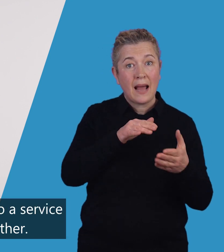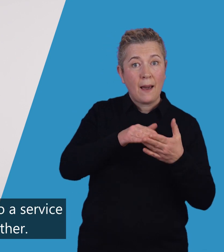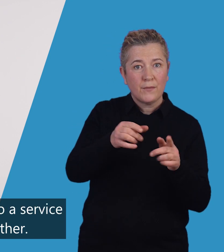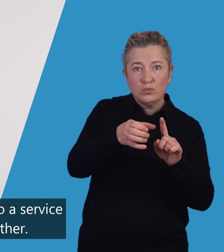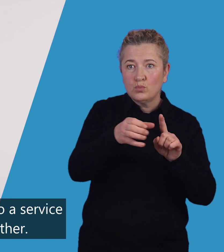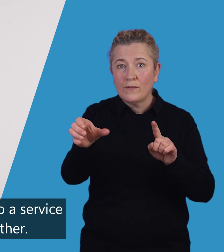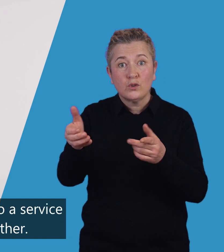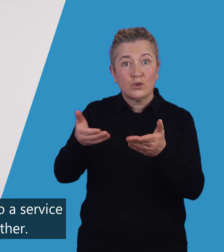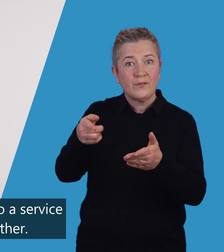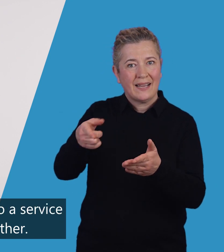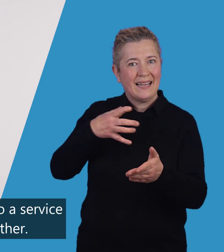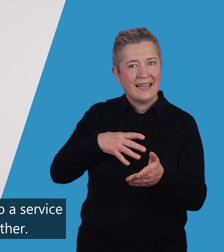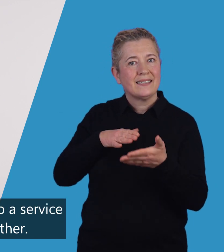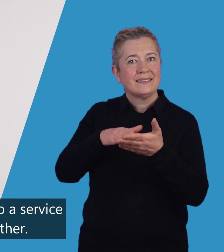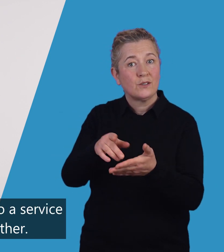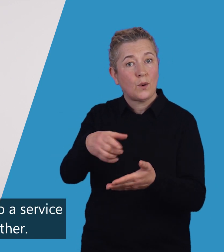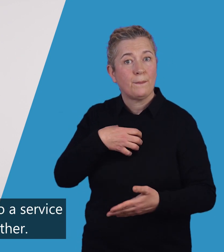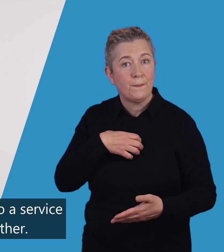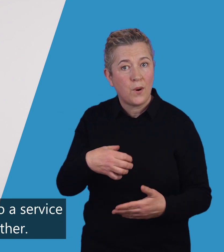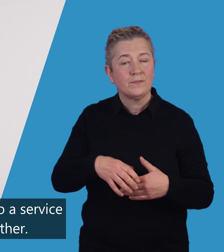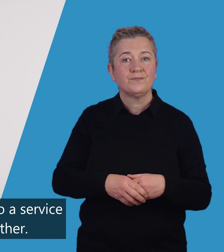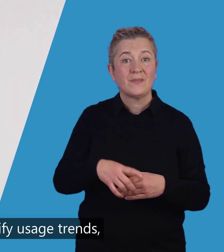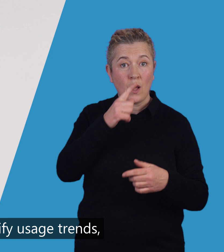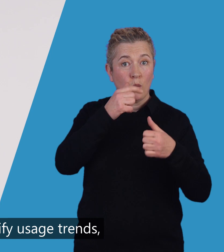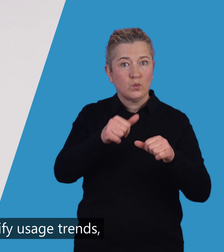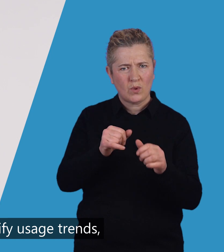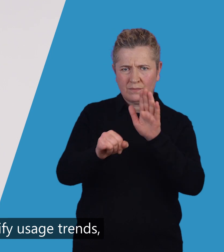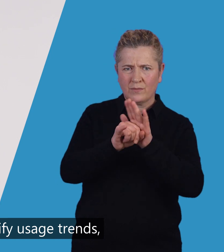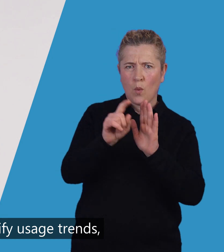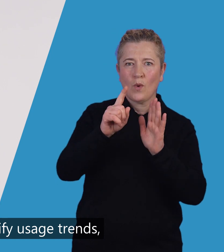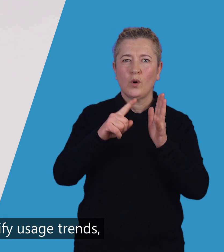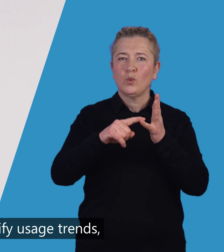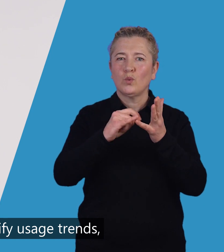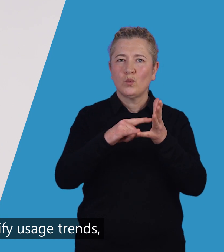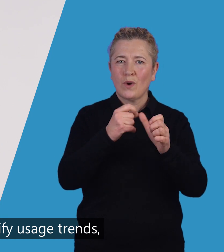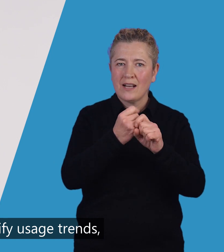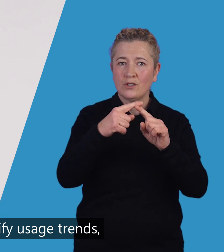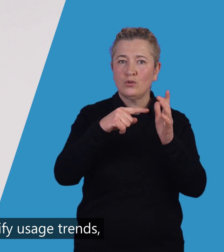or to help refer you to a service to assist you further. It can also be used to identify usage trends,